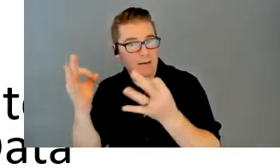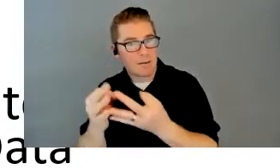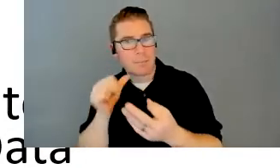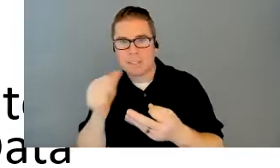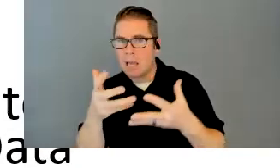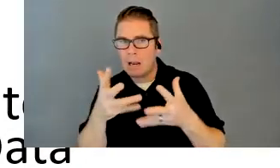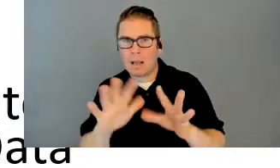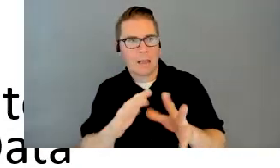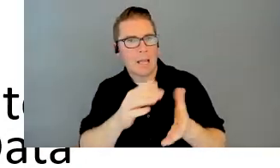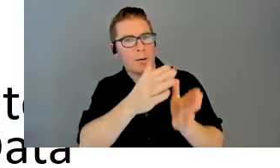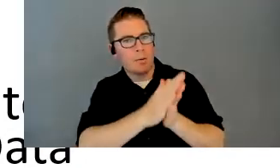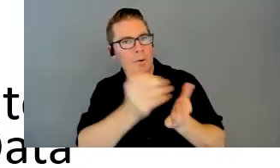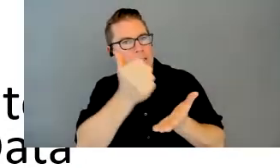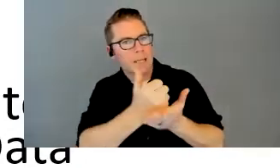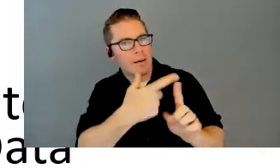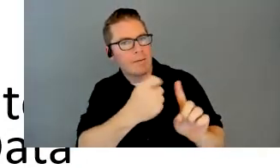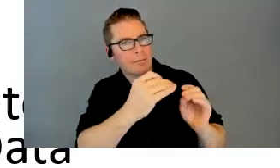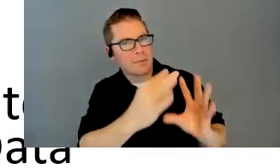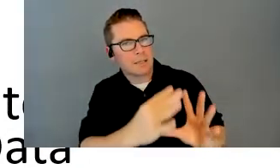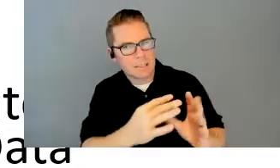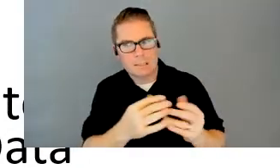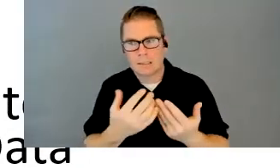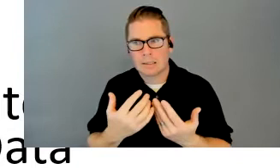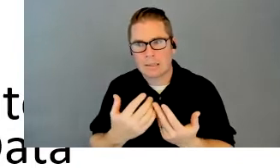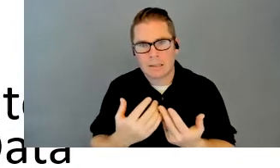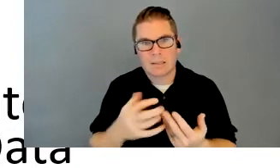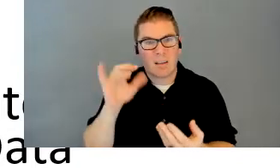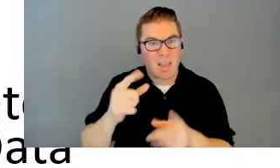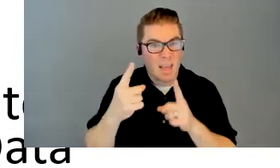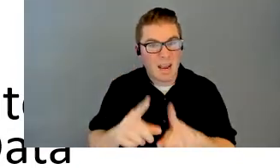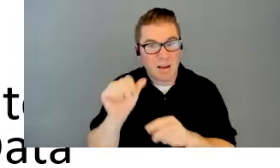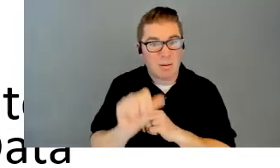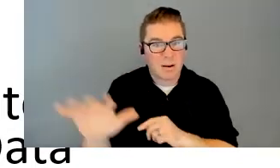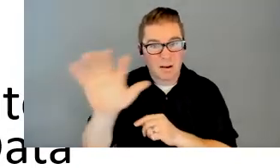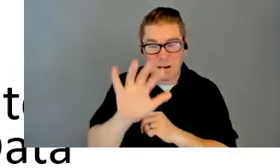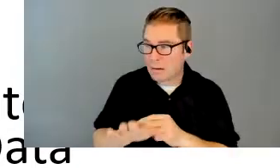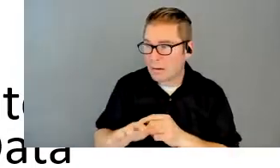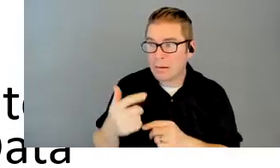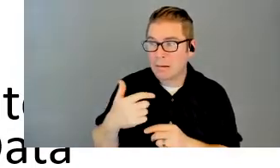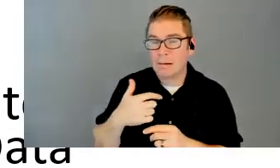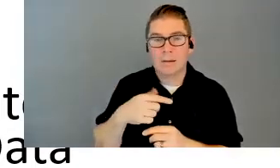She worked with her to obtain a needed tutorial and not classroom shame with her family and the